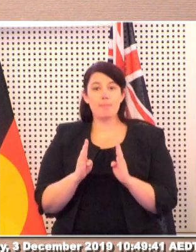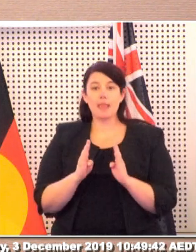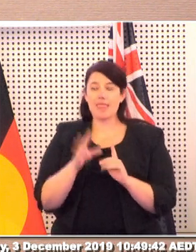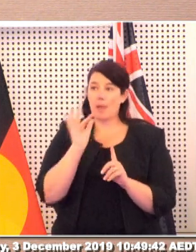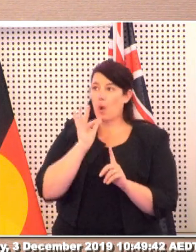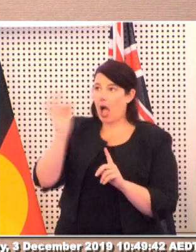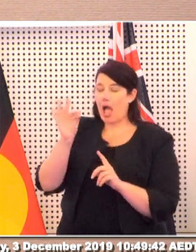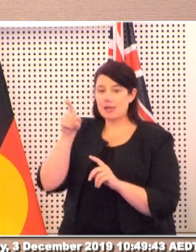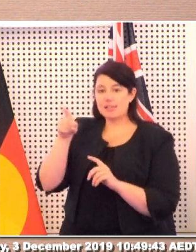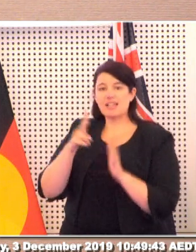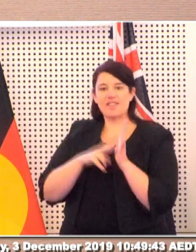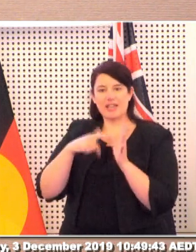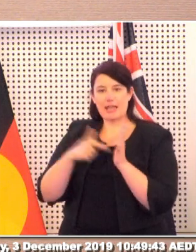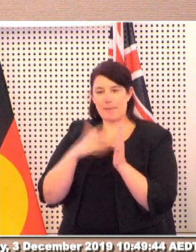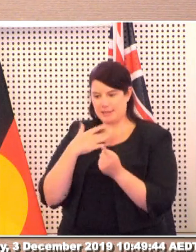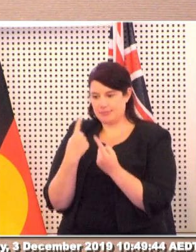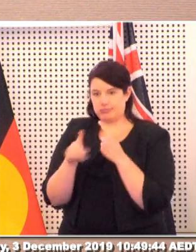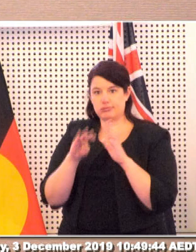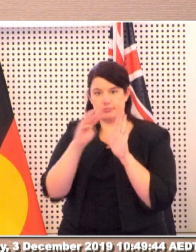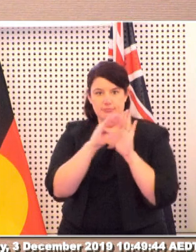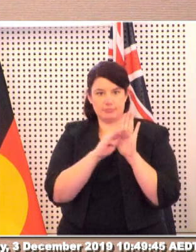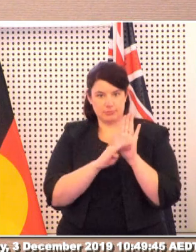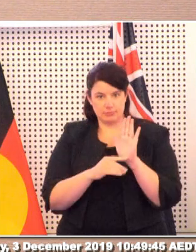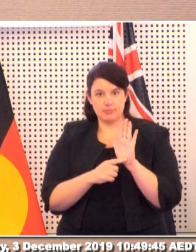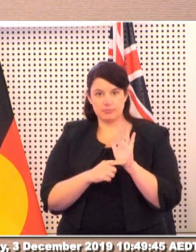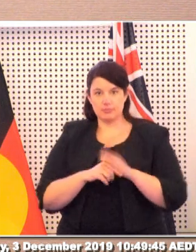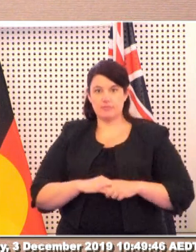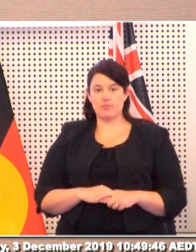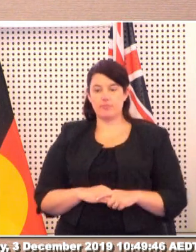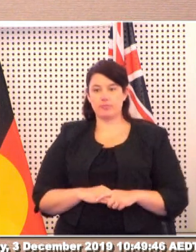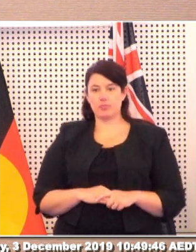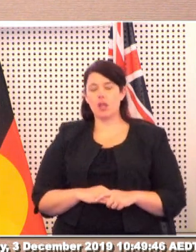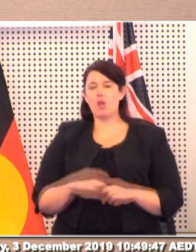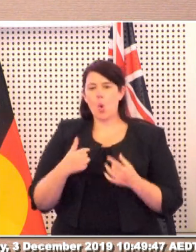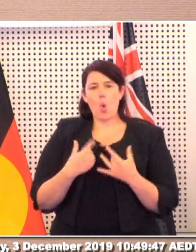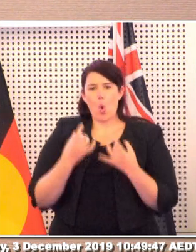And what I would say to that is we have a range of post-sentence supervision orders